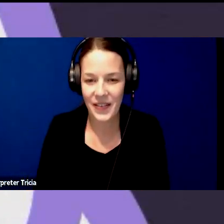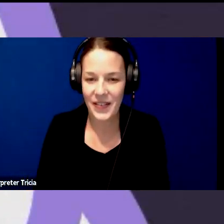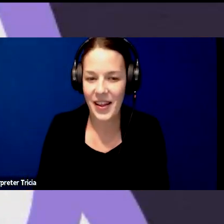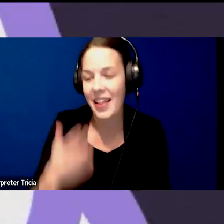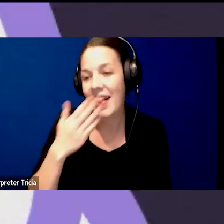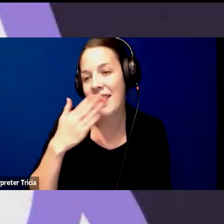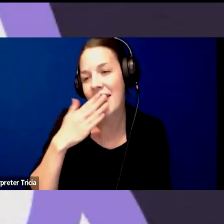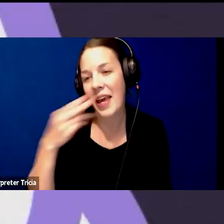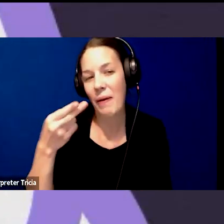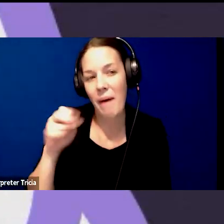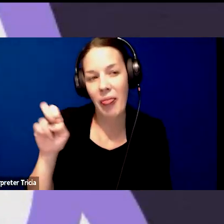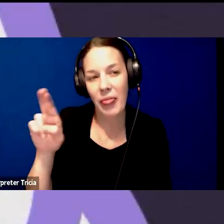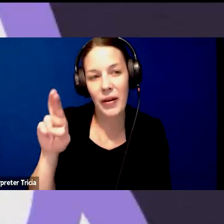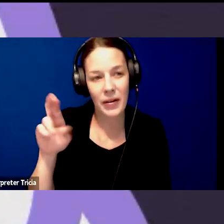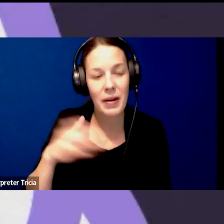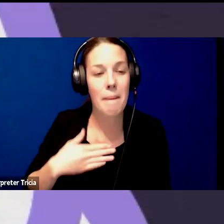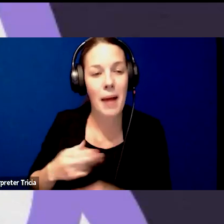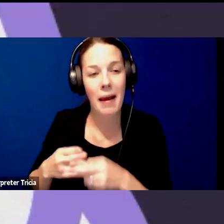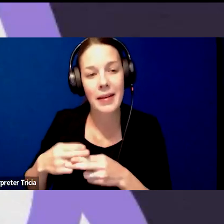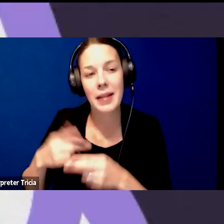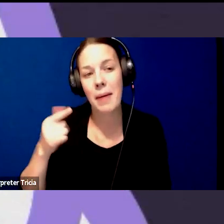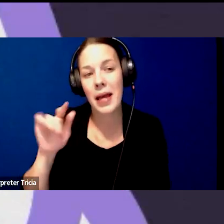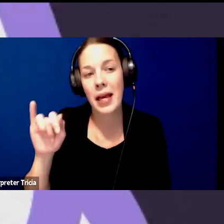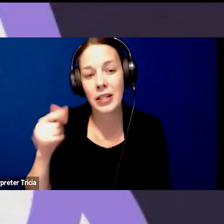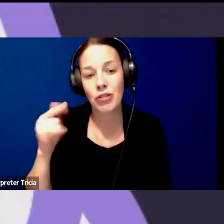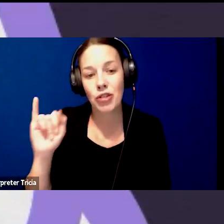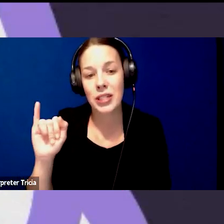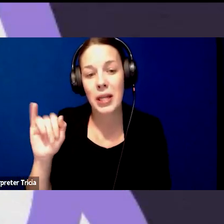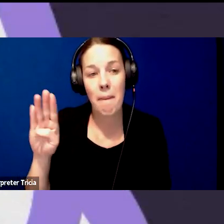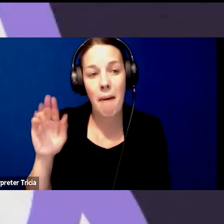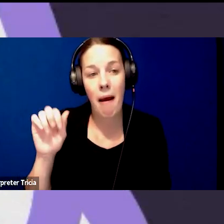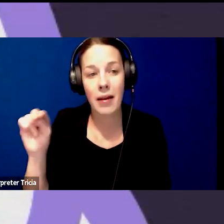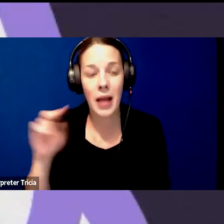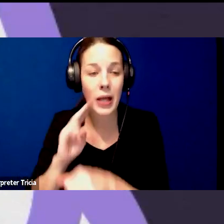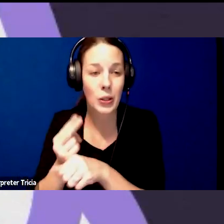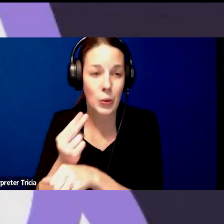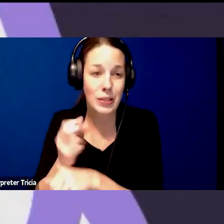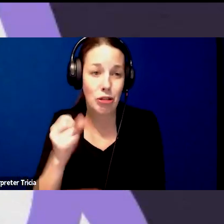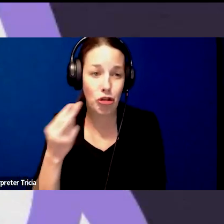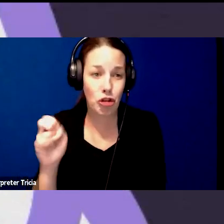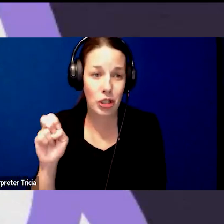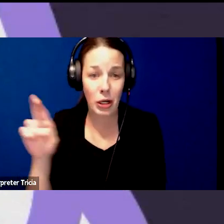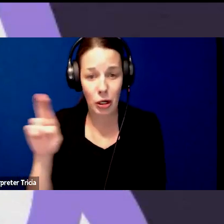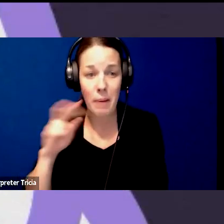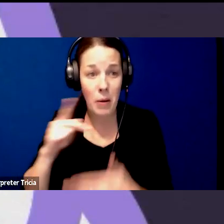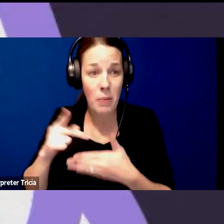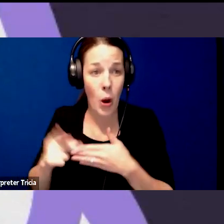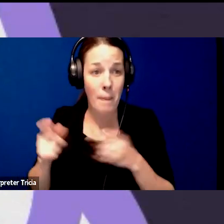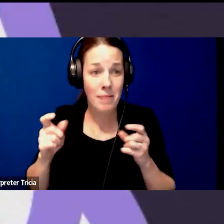My name is Gigi Ban I use she her pronouns, and I am a program manager at Americans for the Arts.